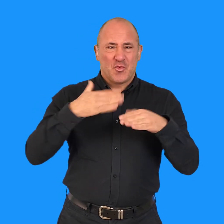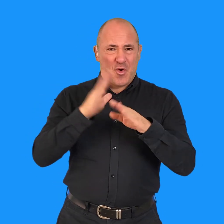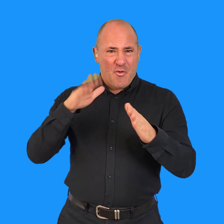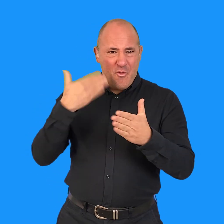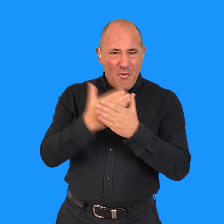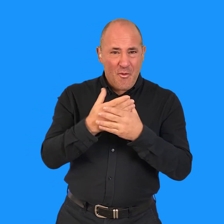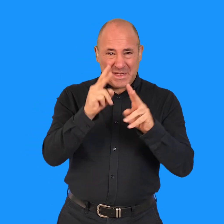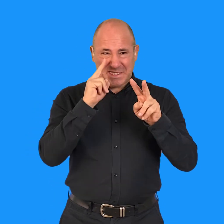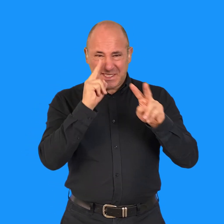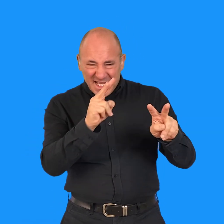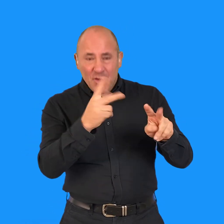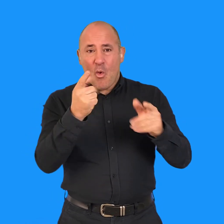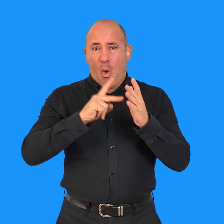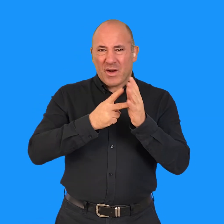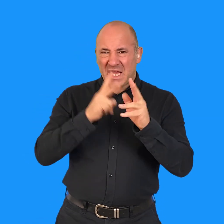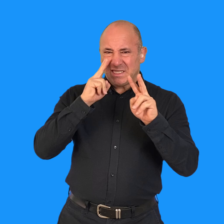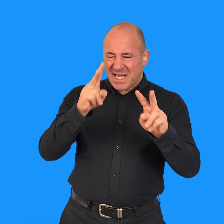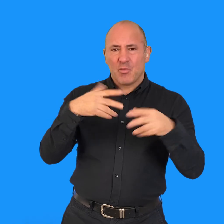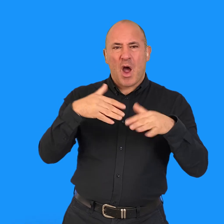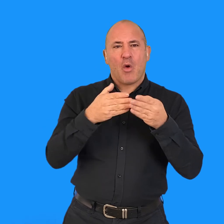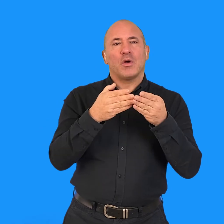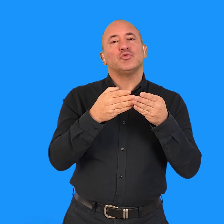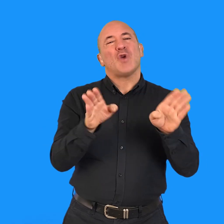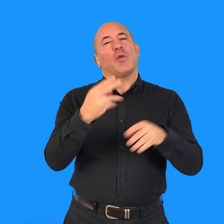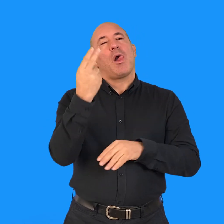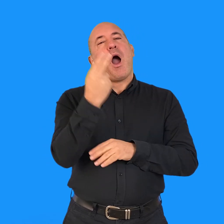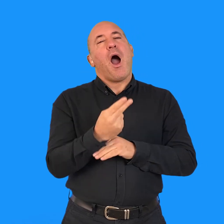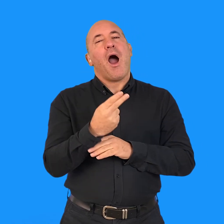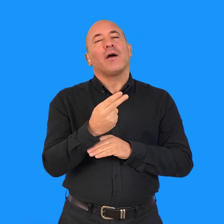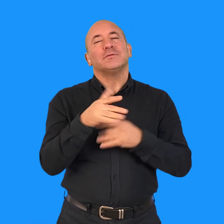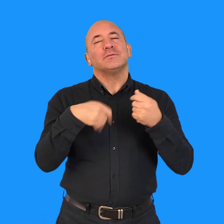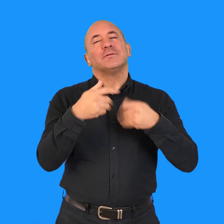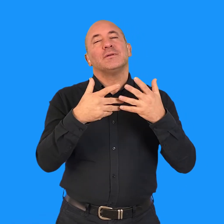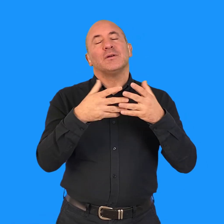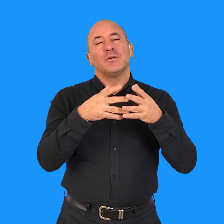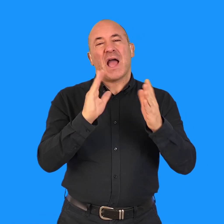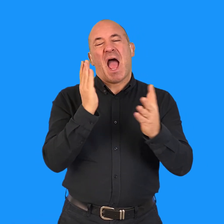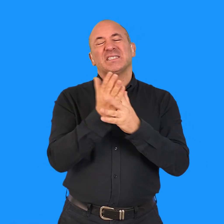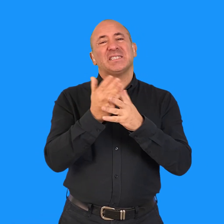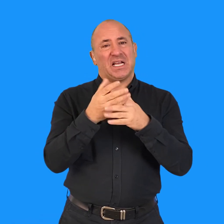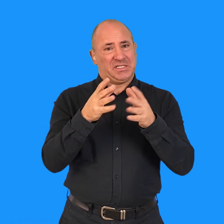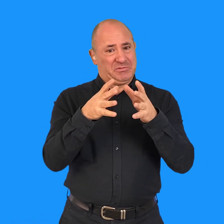Have you seen or has the organization seen an increase in general arts proficiency,